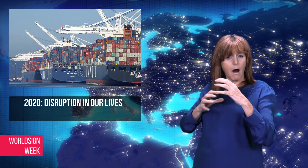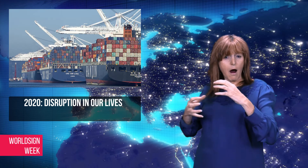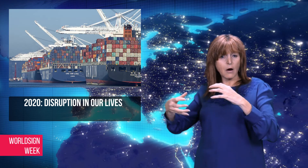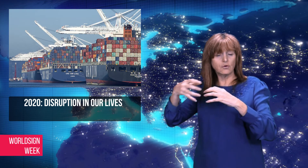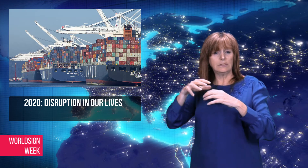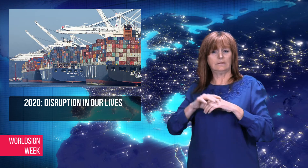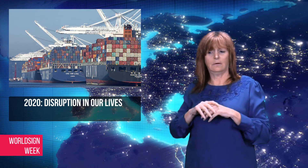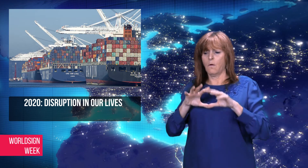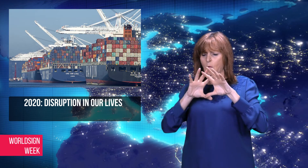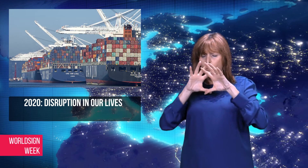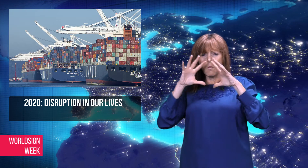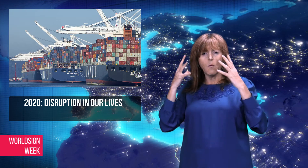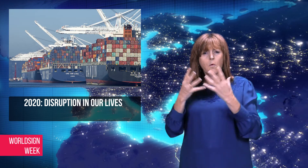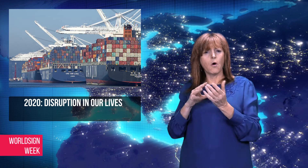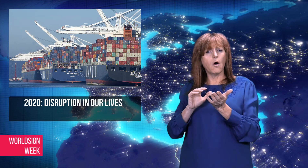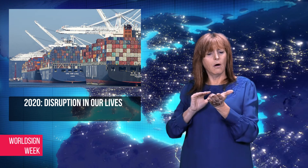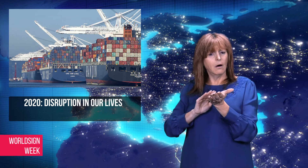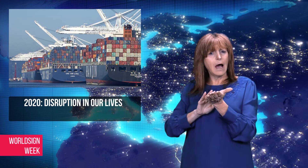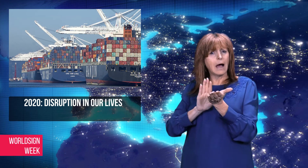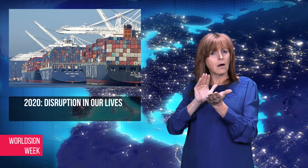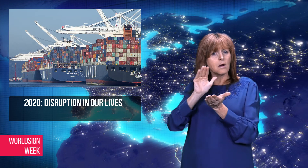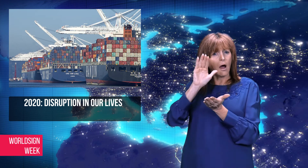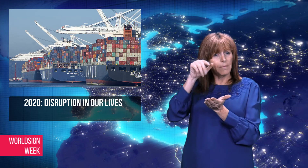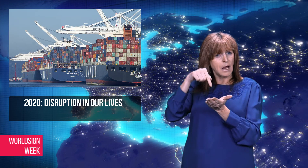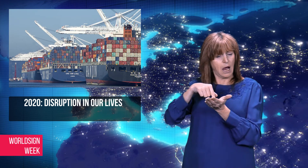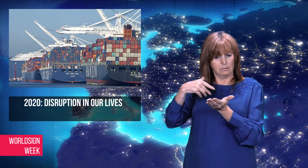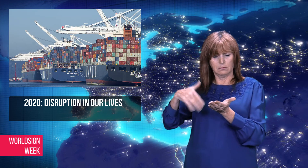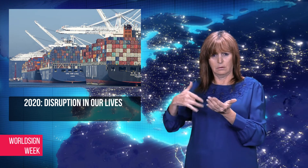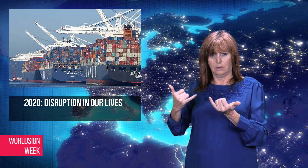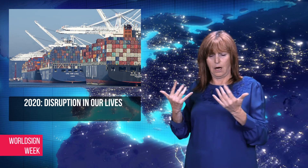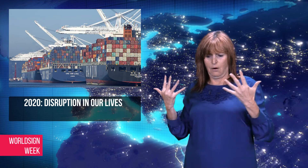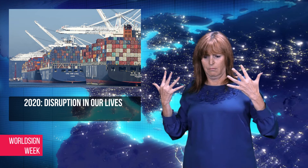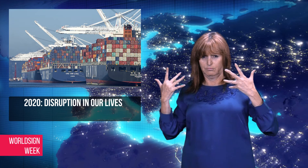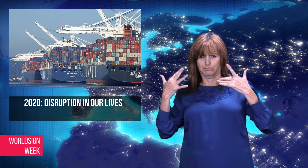countries, the world's economies have become